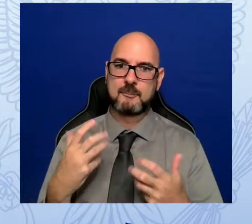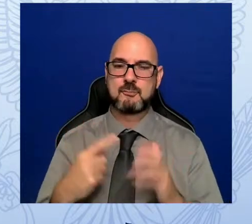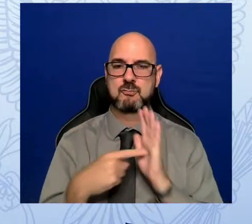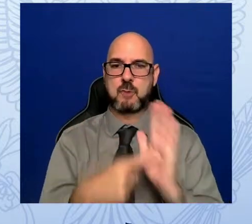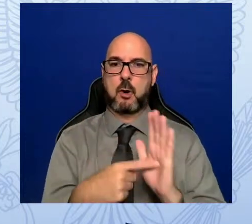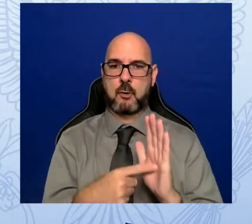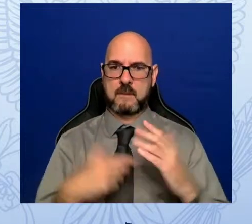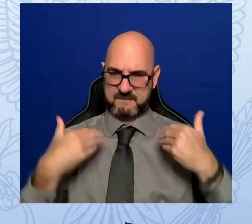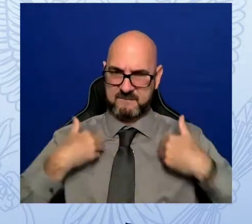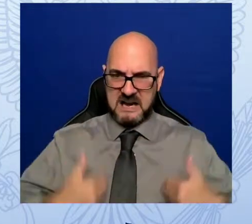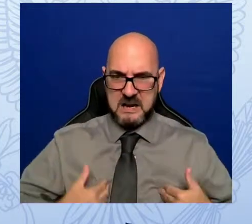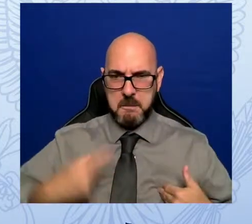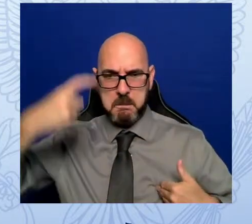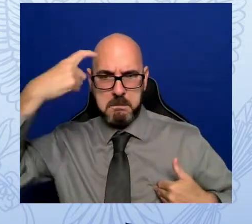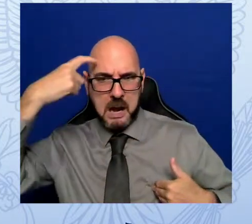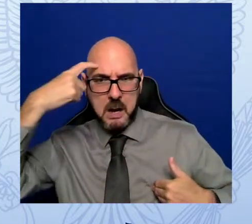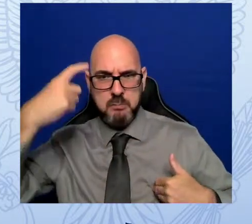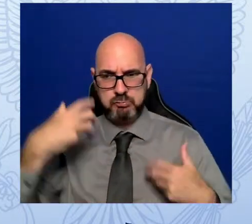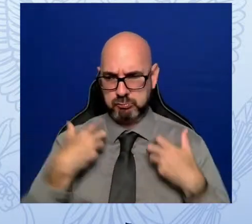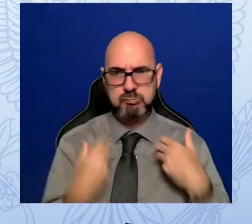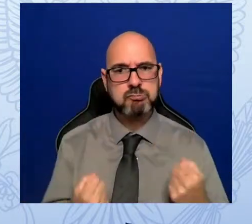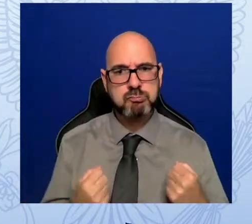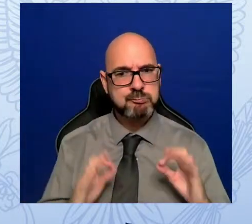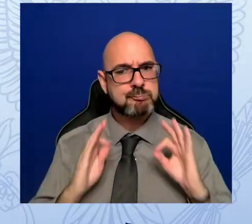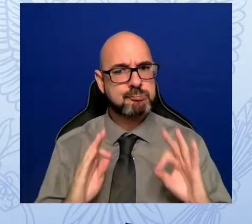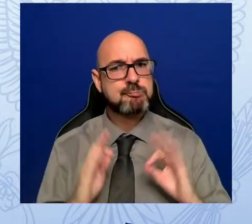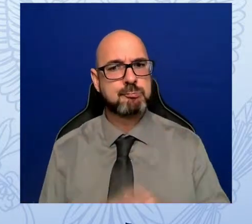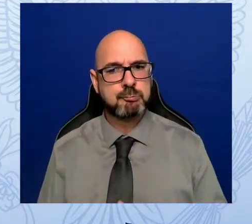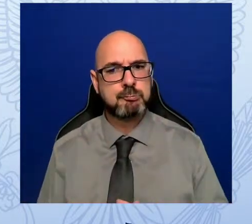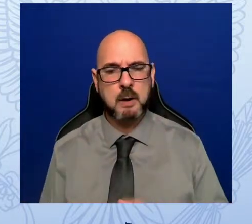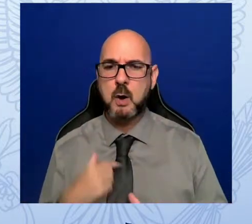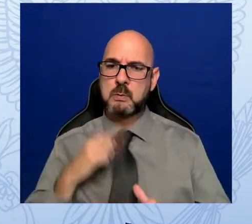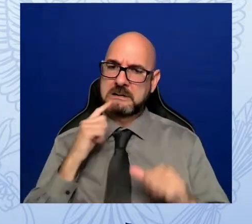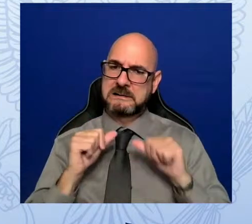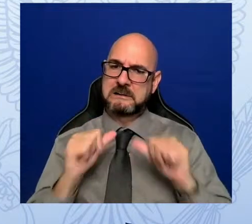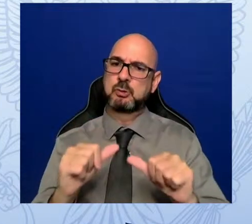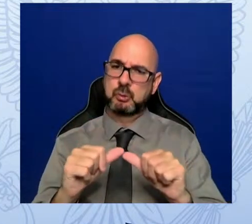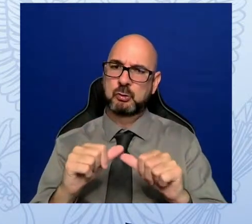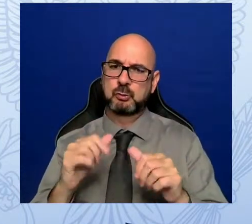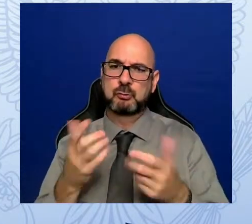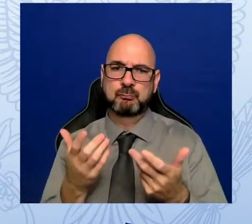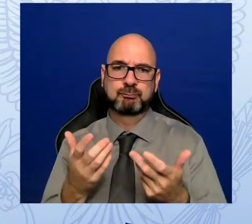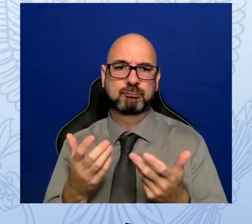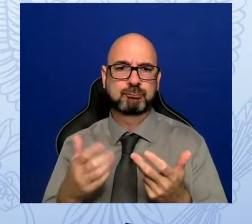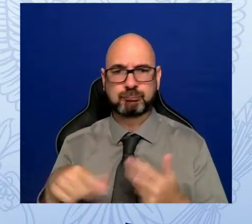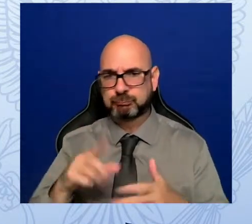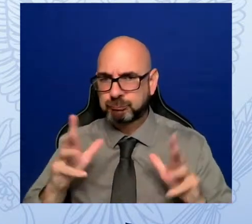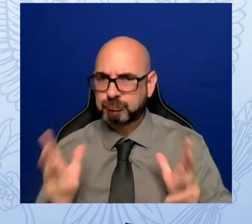qualities I now continue to foster for military families through my new mission with Team Red, White and Blue. Team AWB